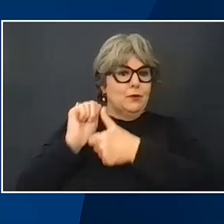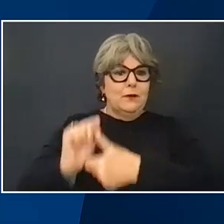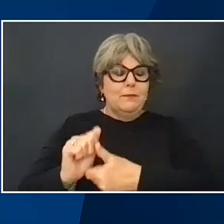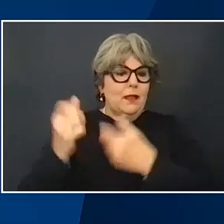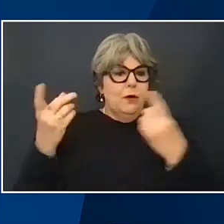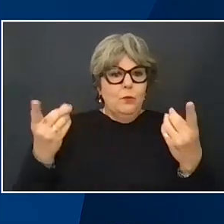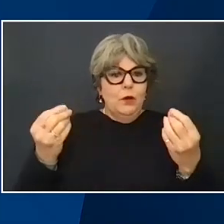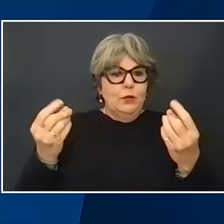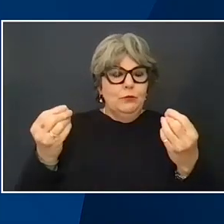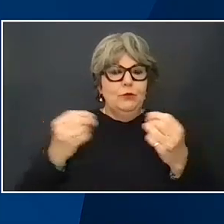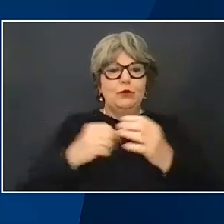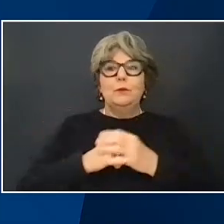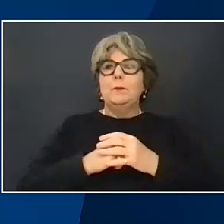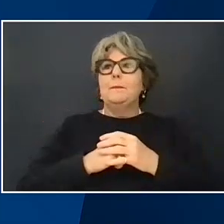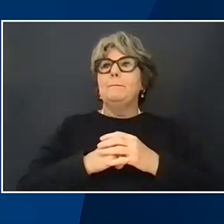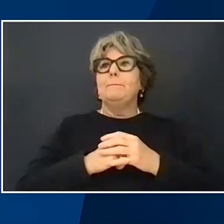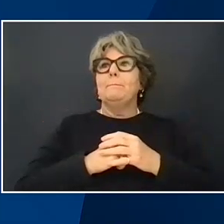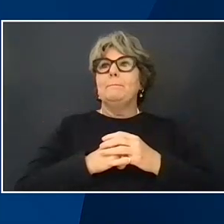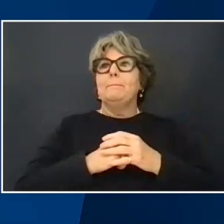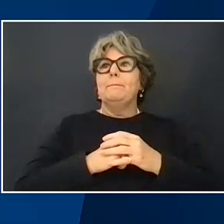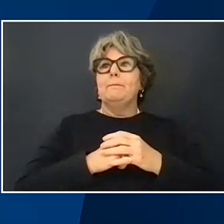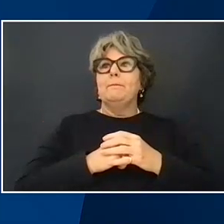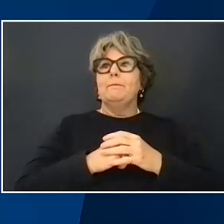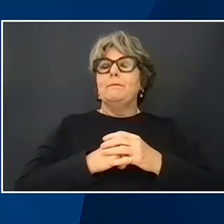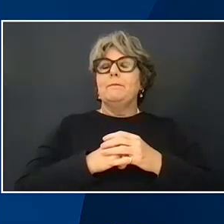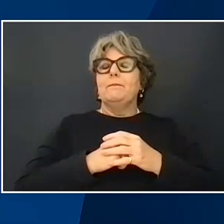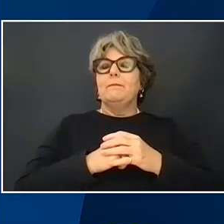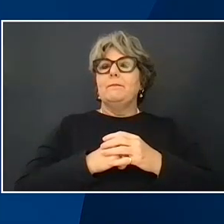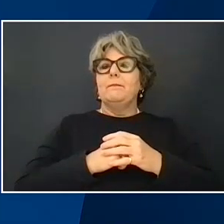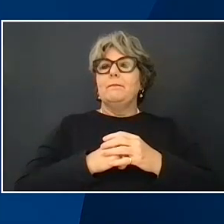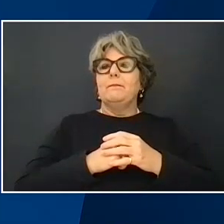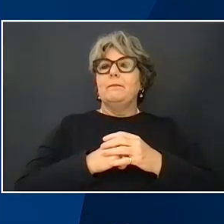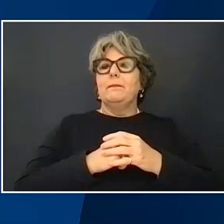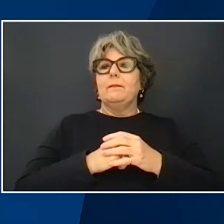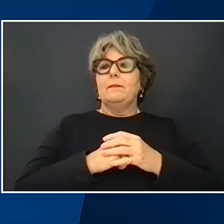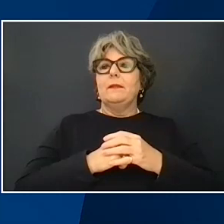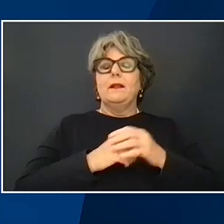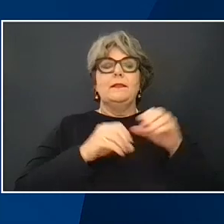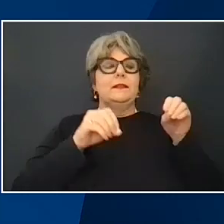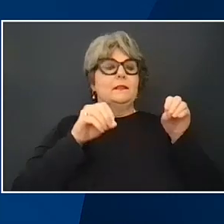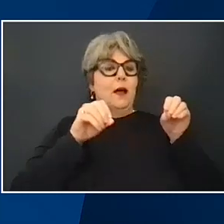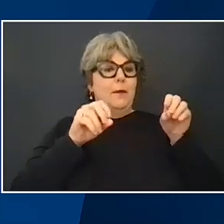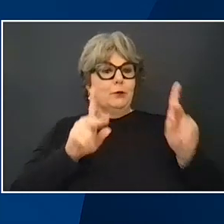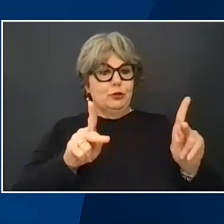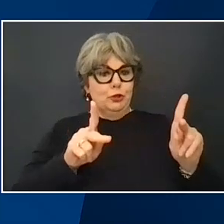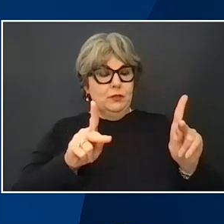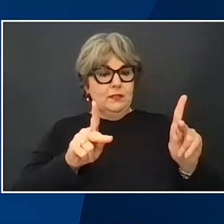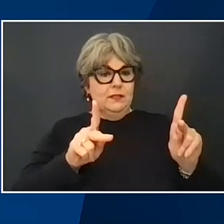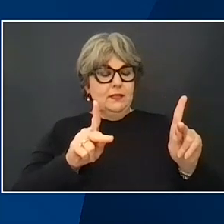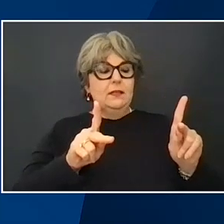And it seems to me that giving them this opportunity is already a mulligan.